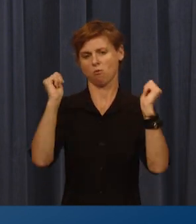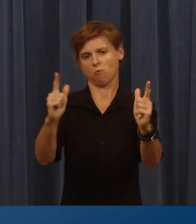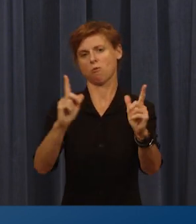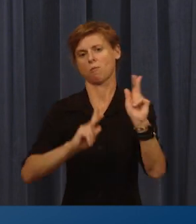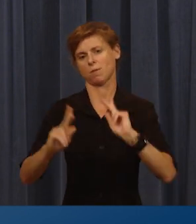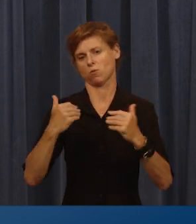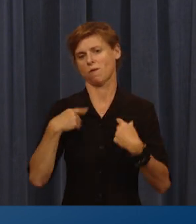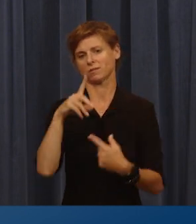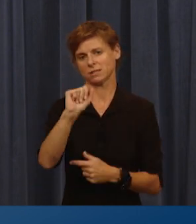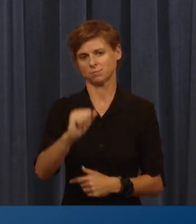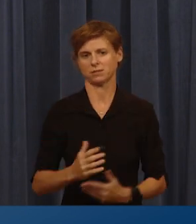Thank you.